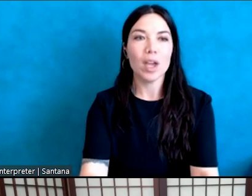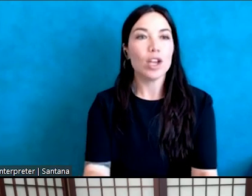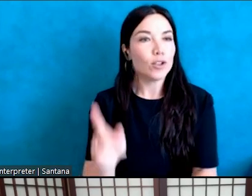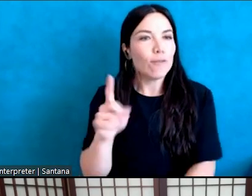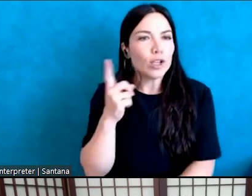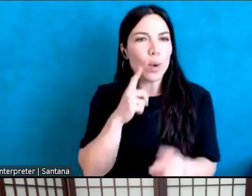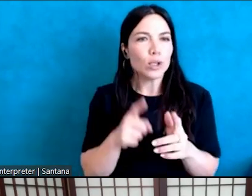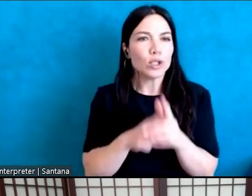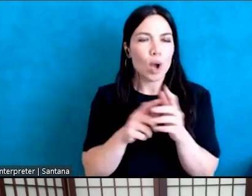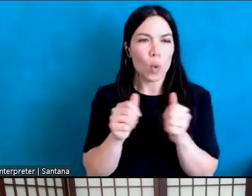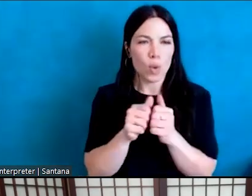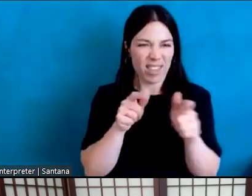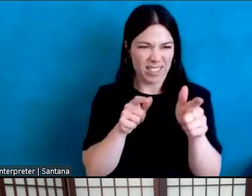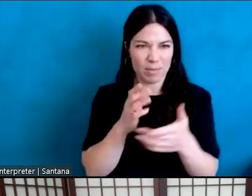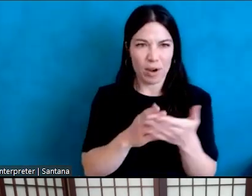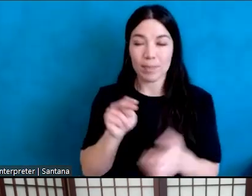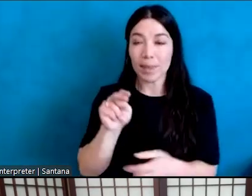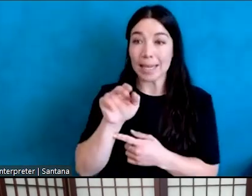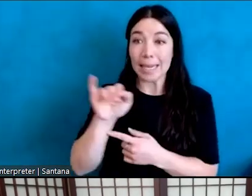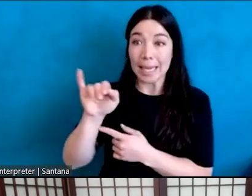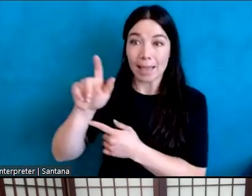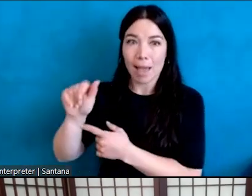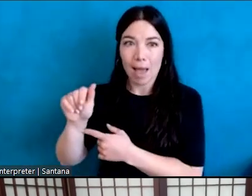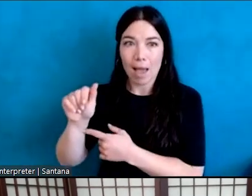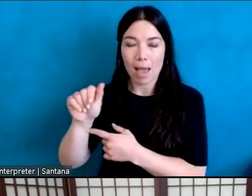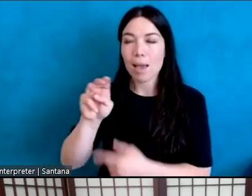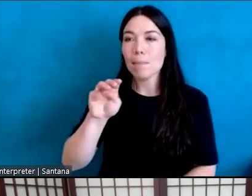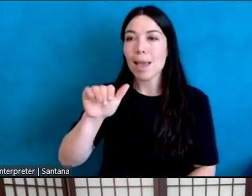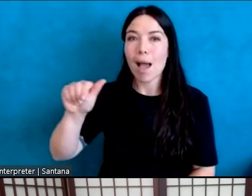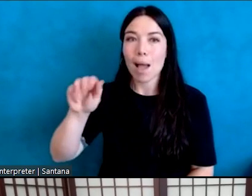Niila myaamia. I am Miami.